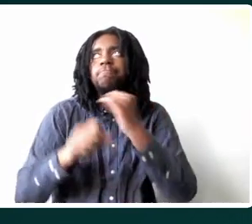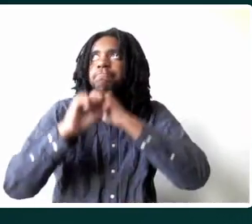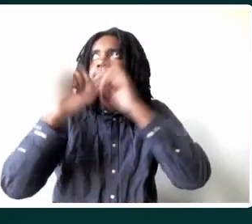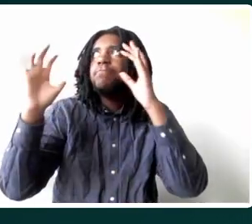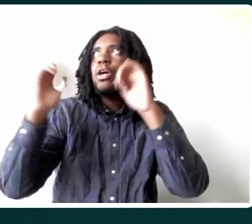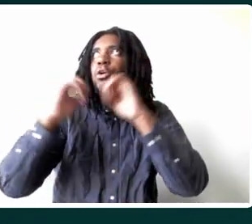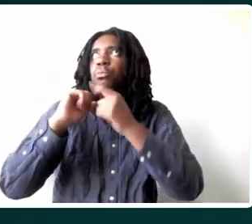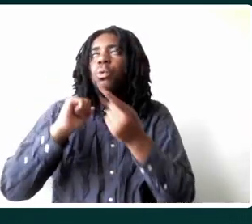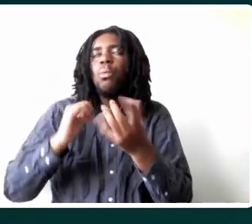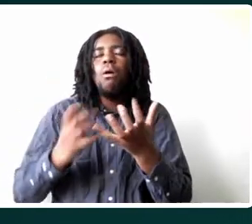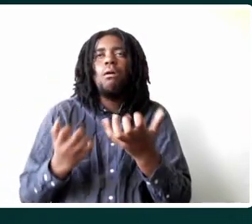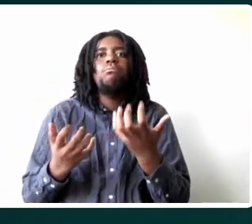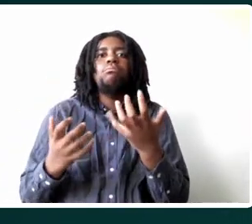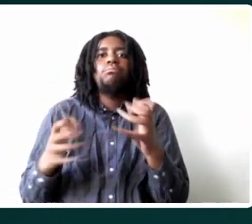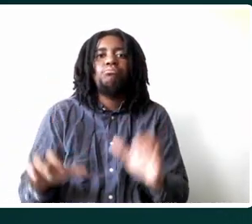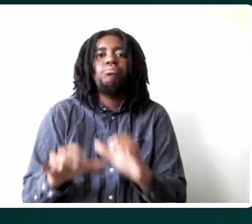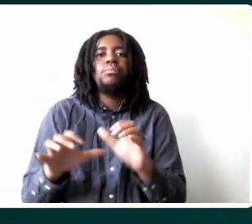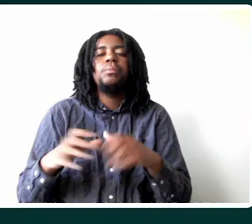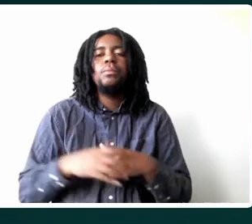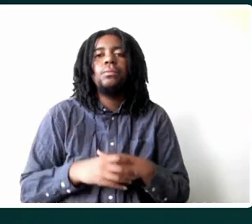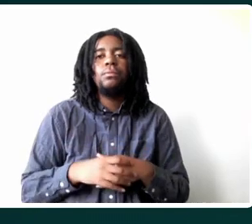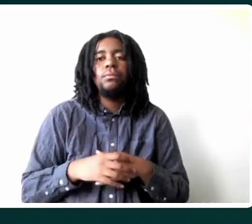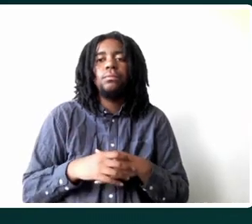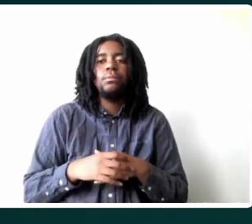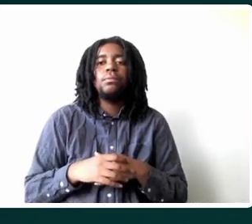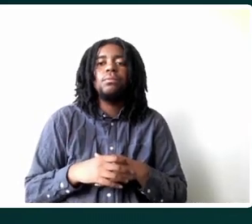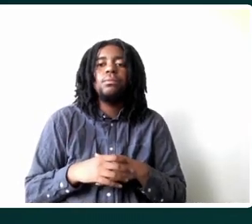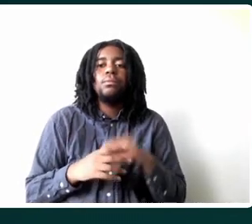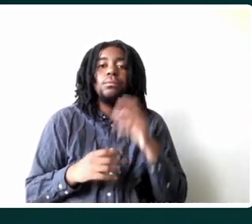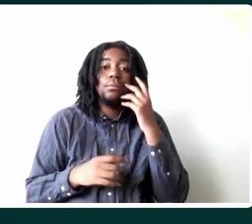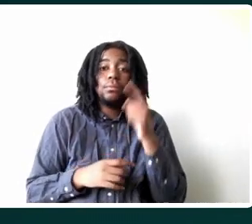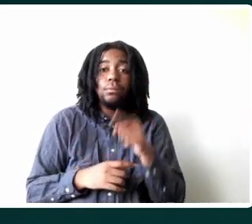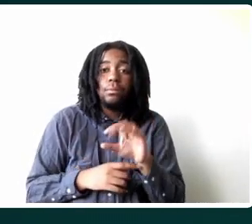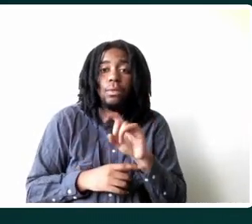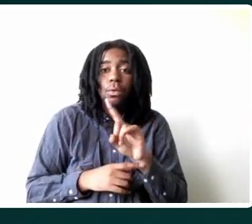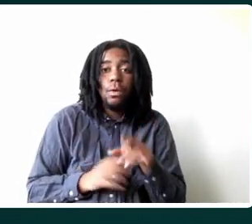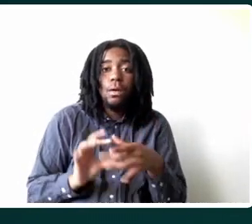There's a question here about NCTE working towards broadening access to this young